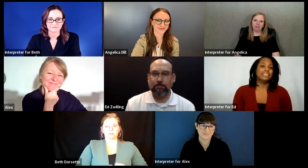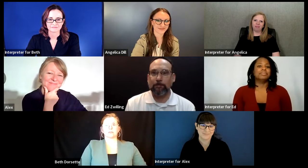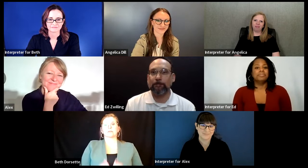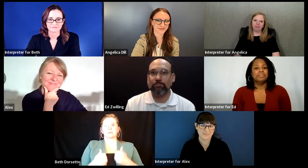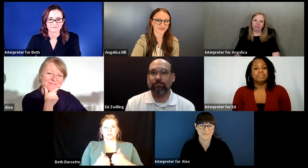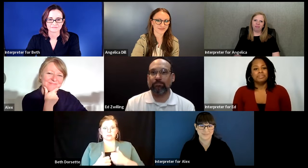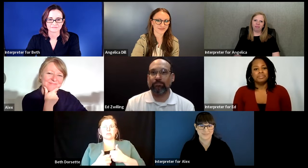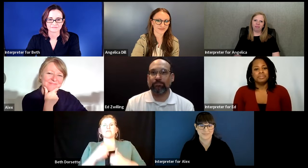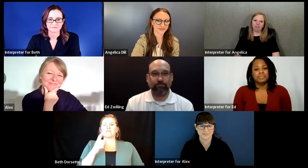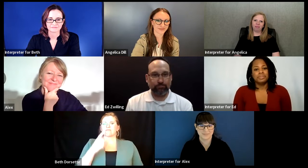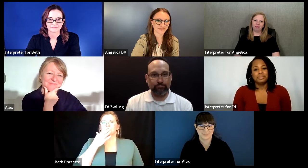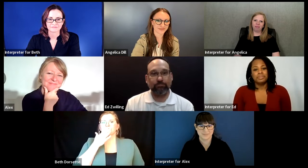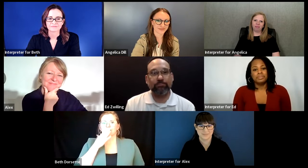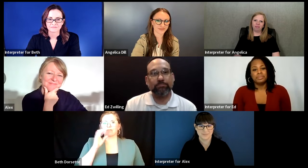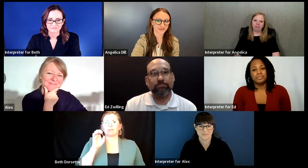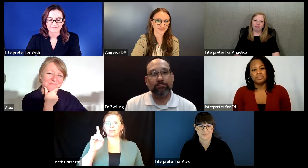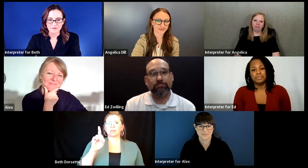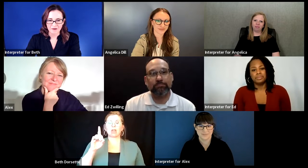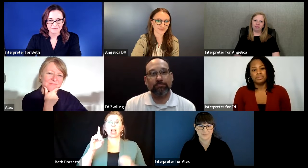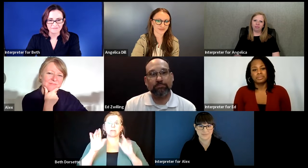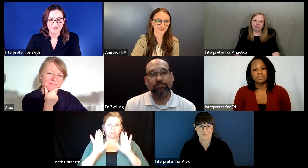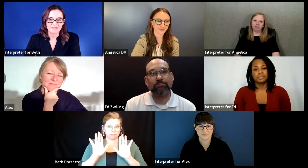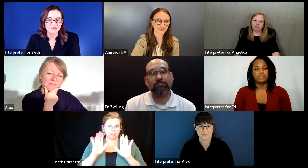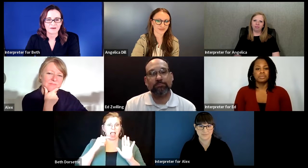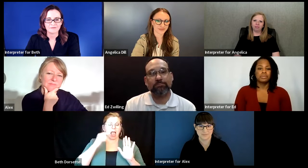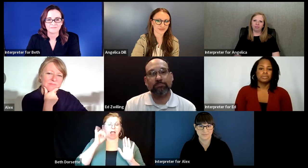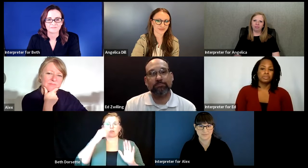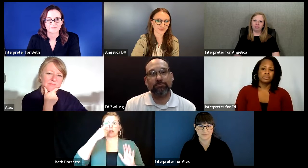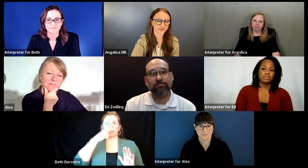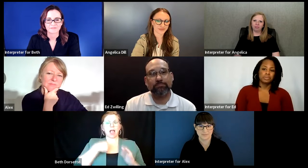Yes, thank you, Ed.